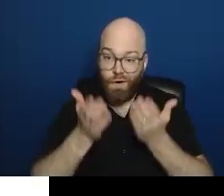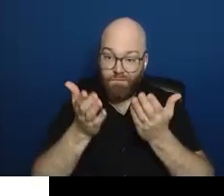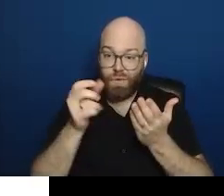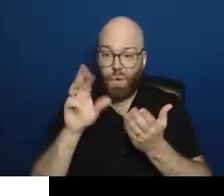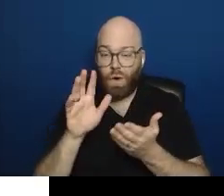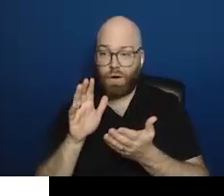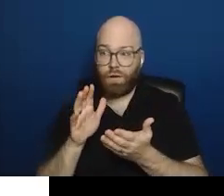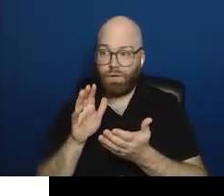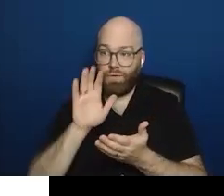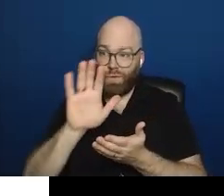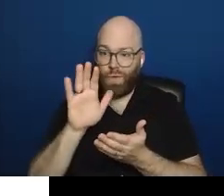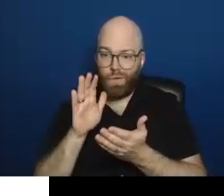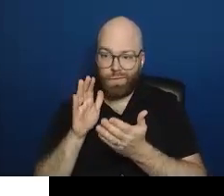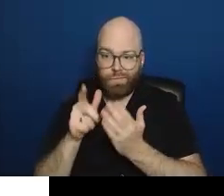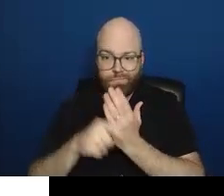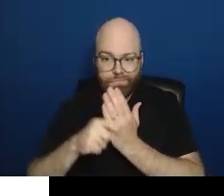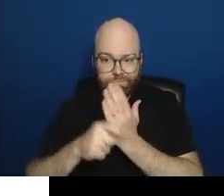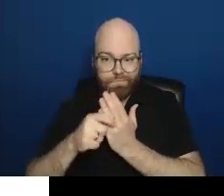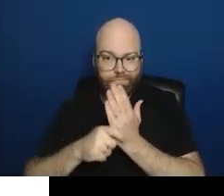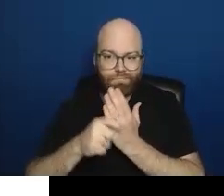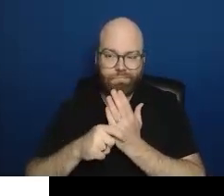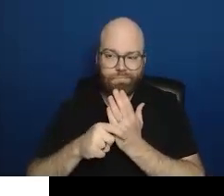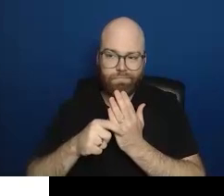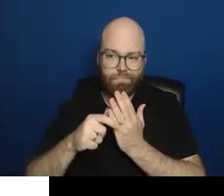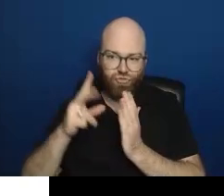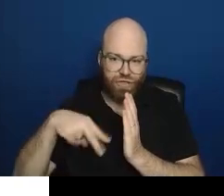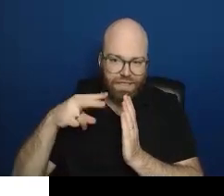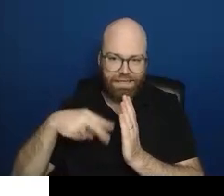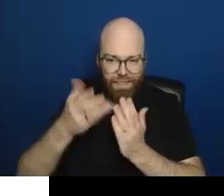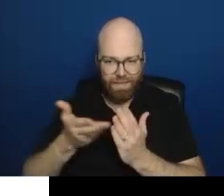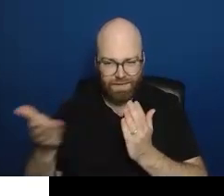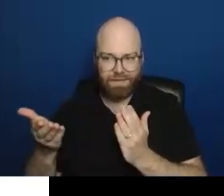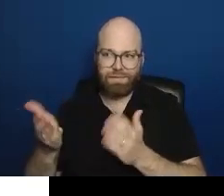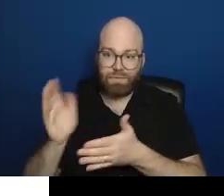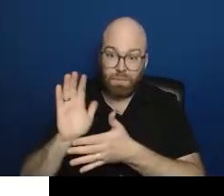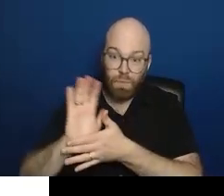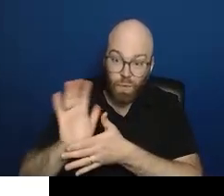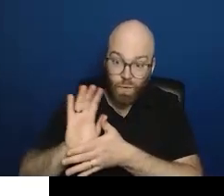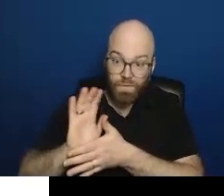or suggesting, movies that are being, shown.